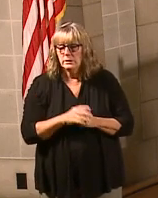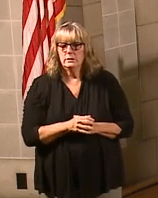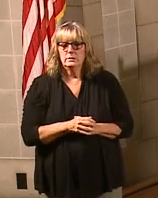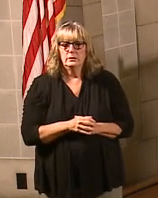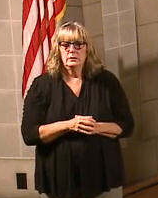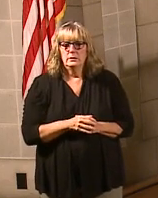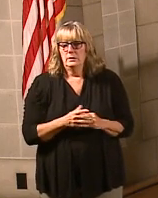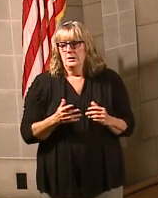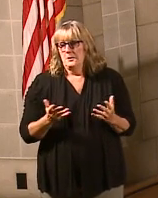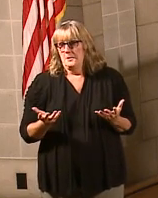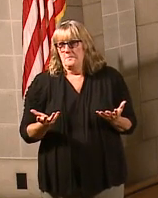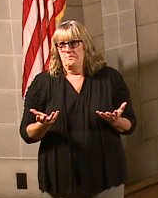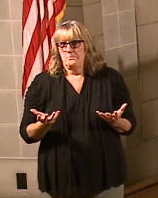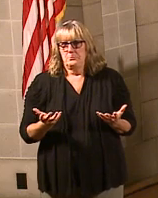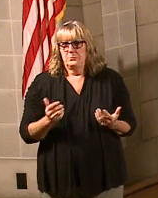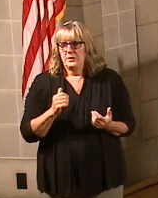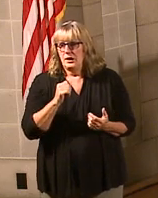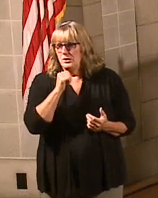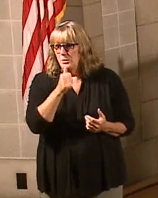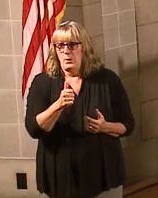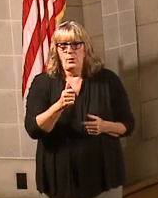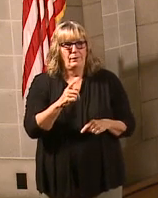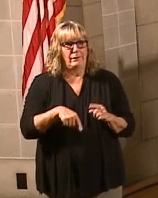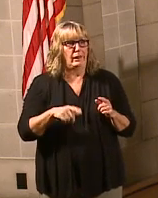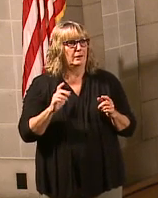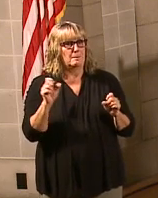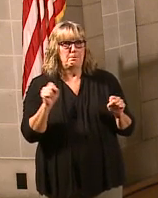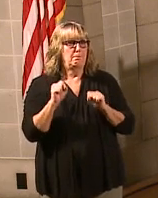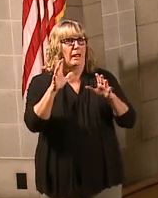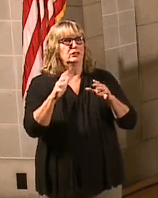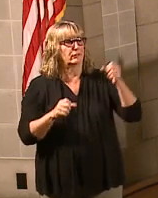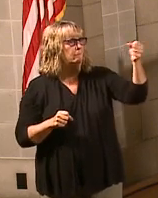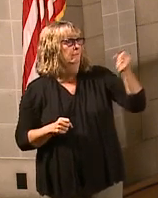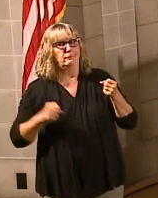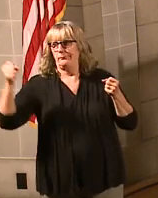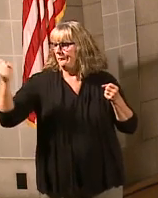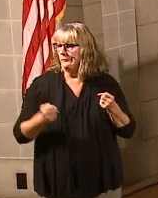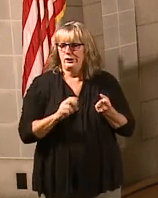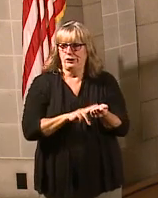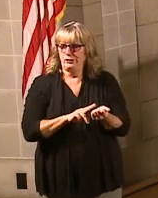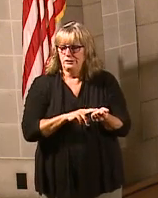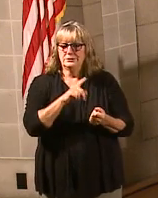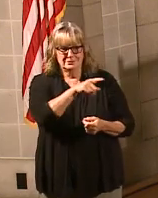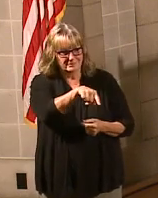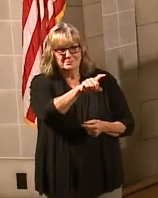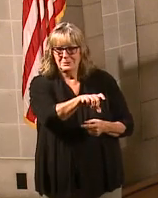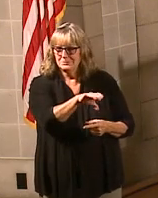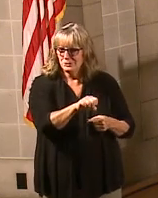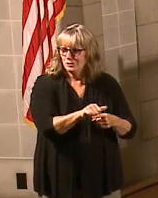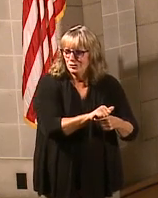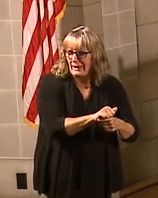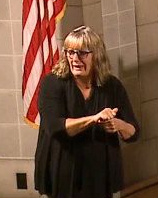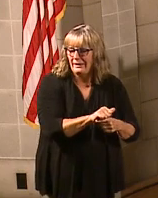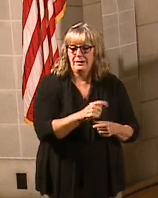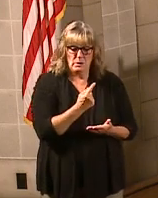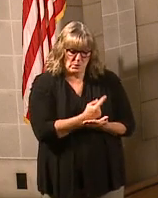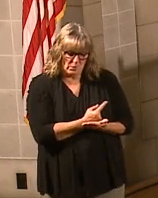CORONAVIRUS PATIENTS, IT'S RELATIVELY THE SAME AS IT WAS LAST WEEK, AND TO THE POINT YOU